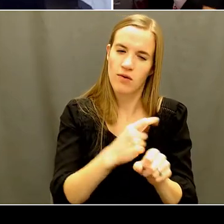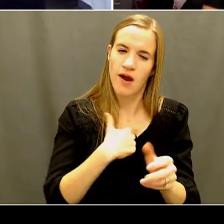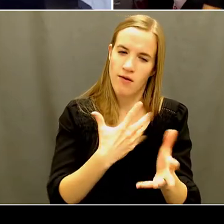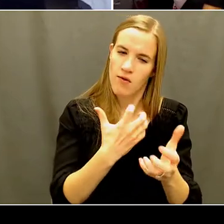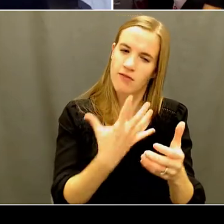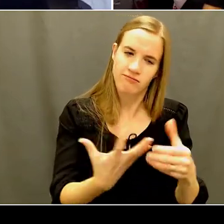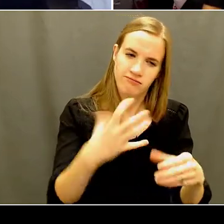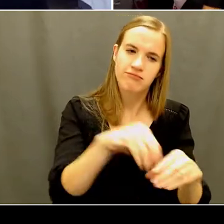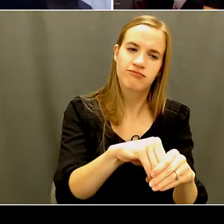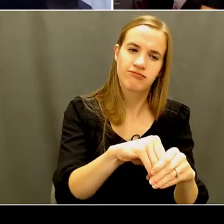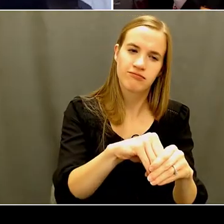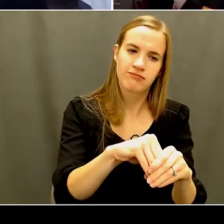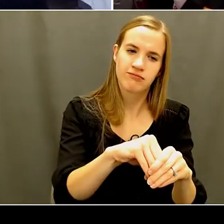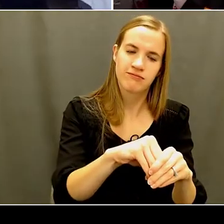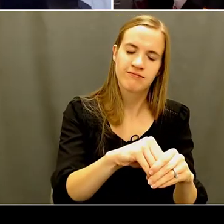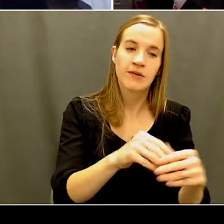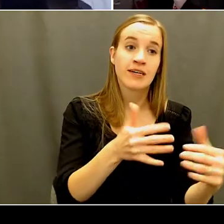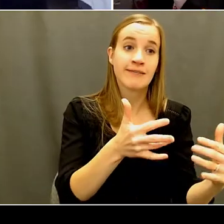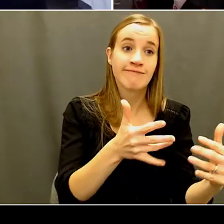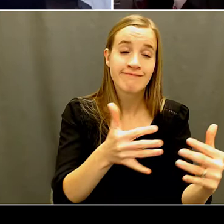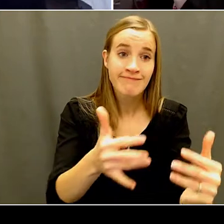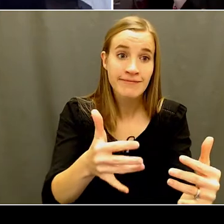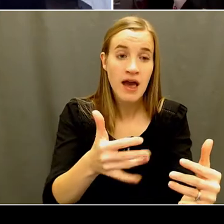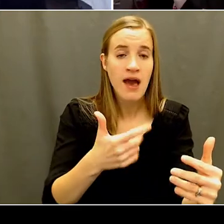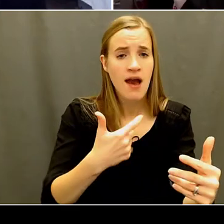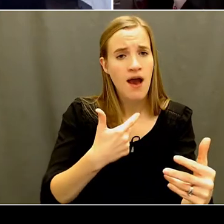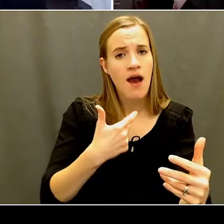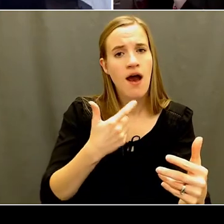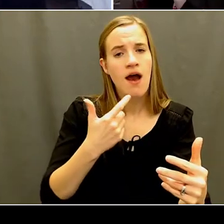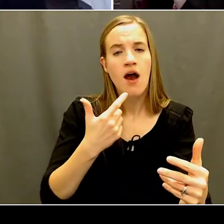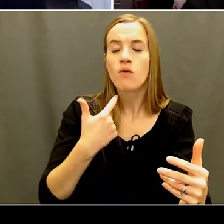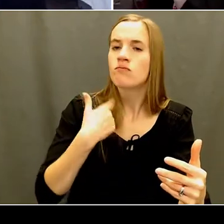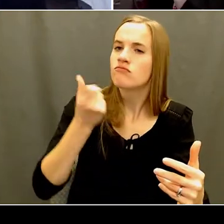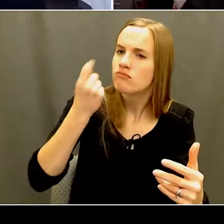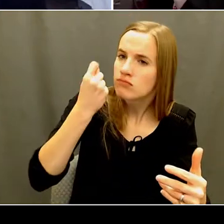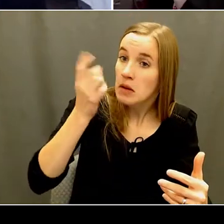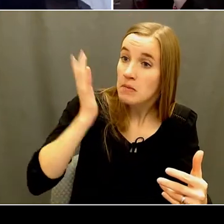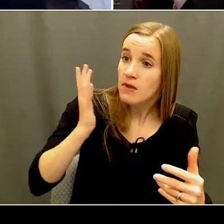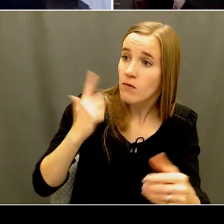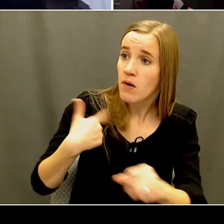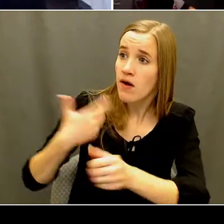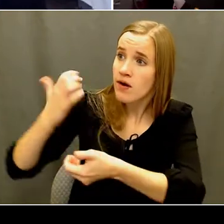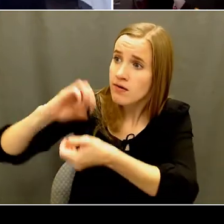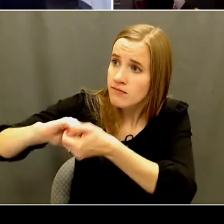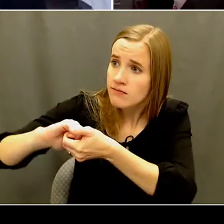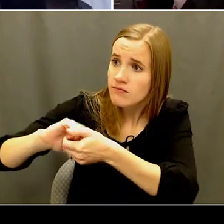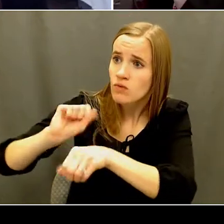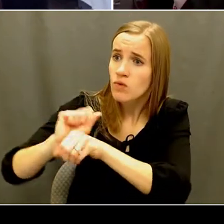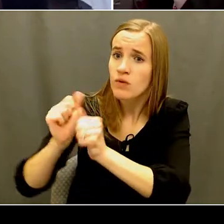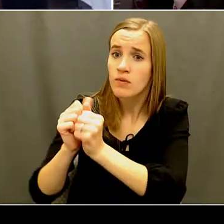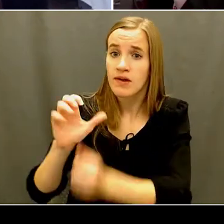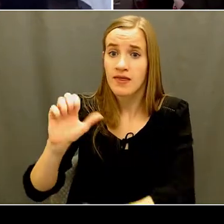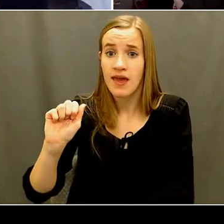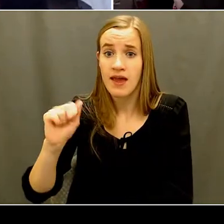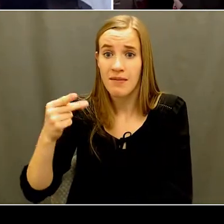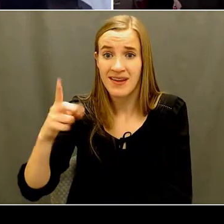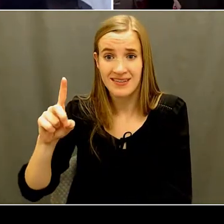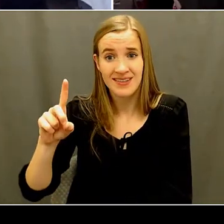know, a lot of folks reached out and said, Are you going to apply? And I said, No, I don't want that job. I don't want it. And I had to be convinced to